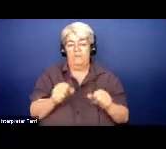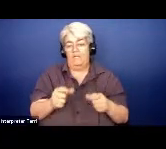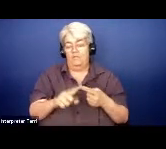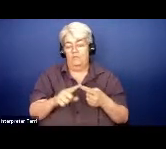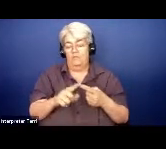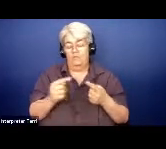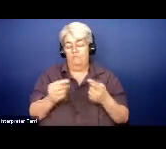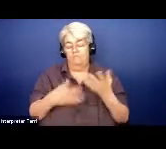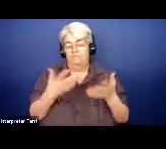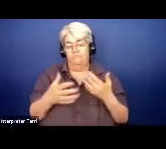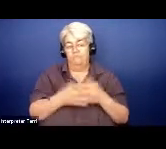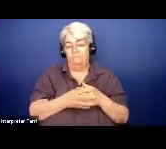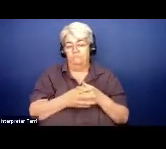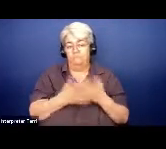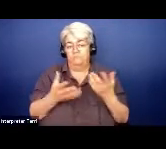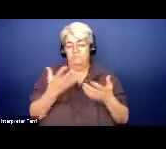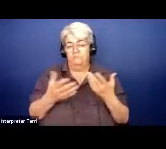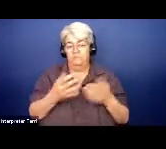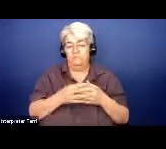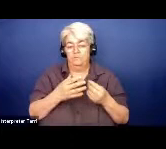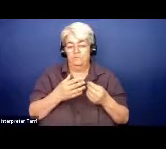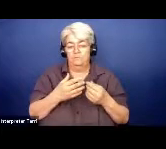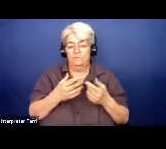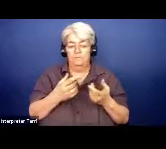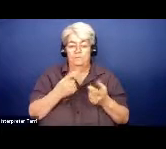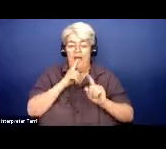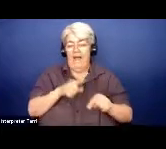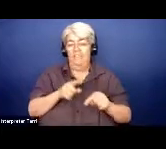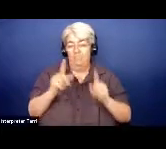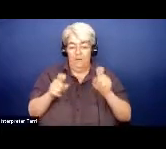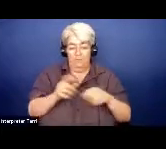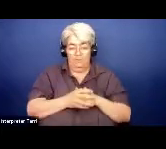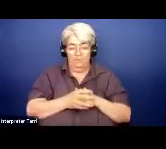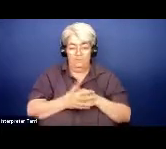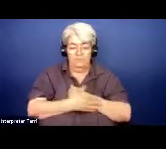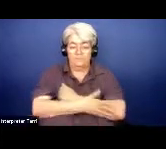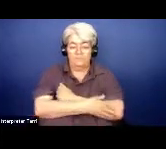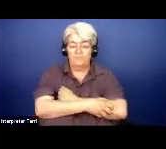to have time to answer questions. To ask questions.